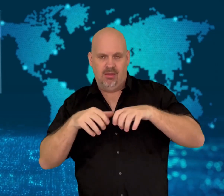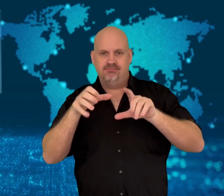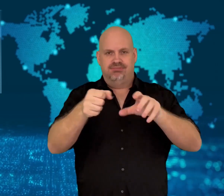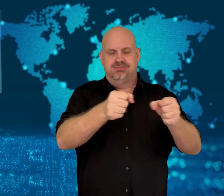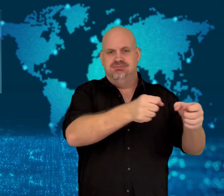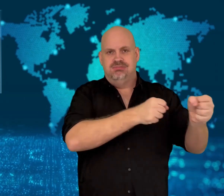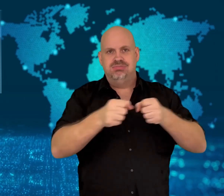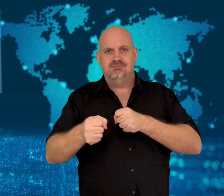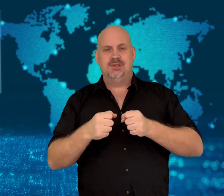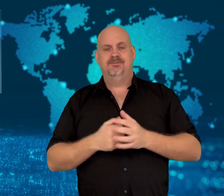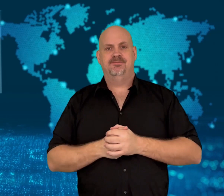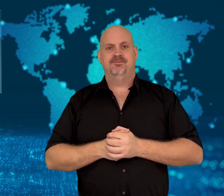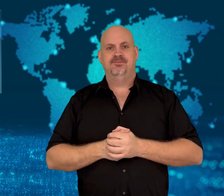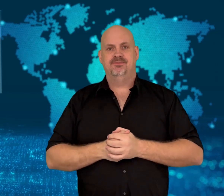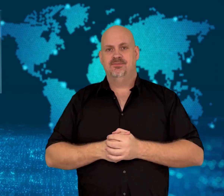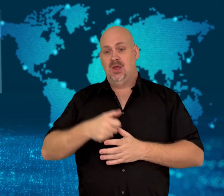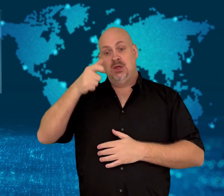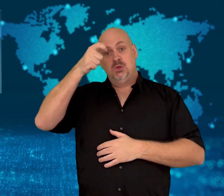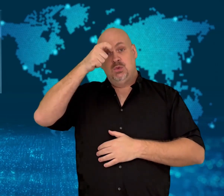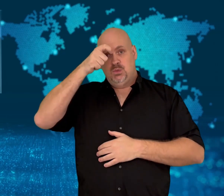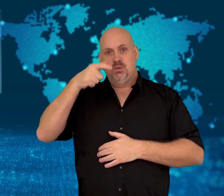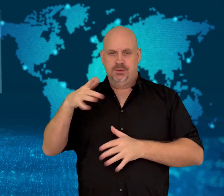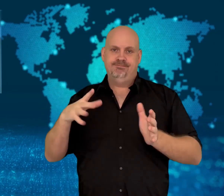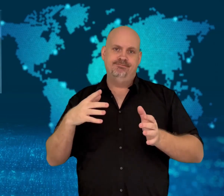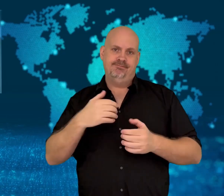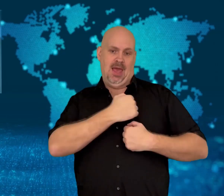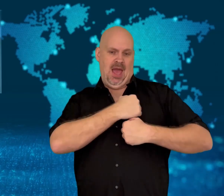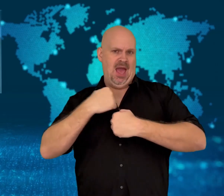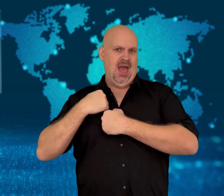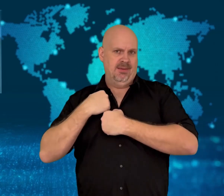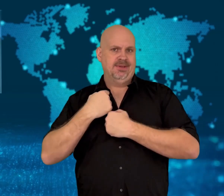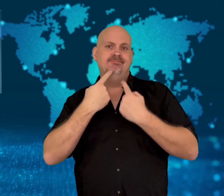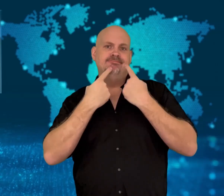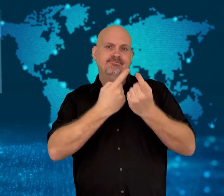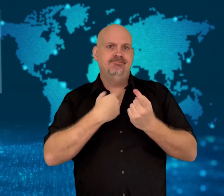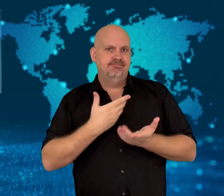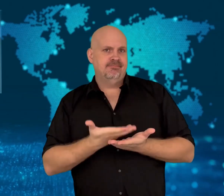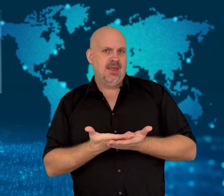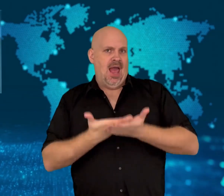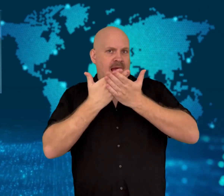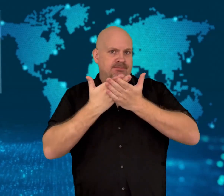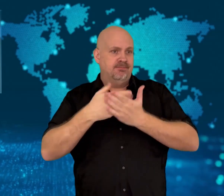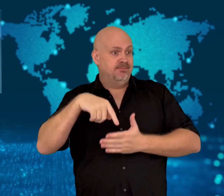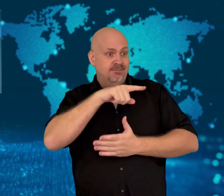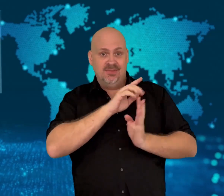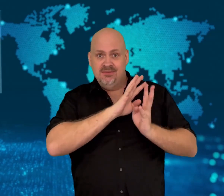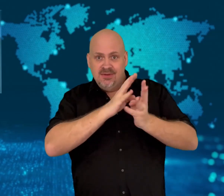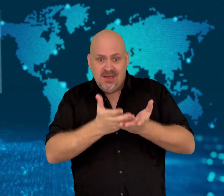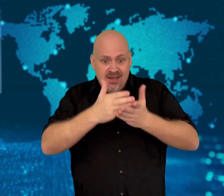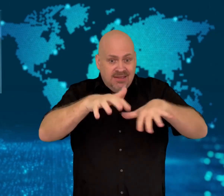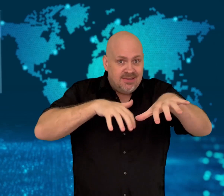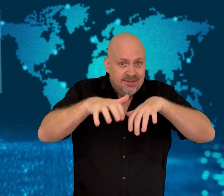Turkey's army has now offered to protect those involved in rescue efforts